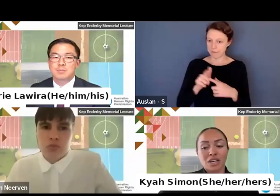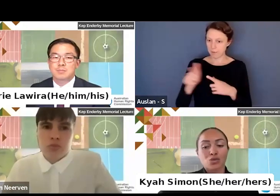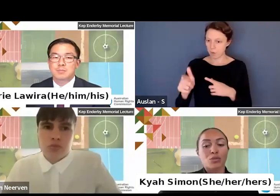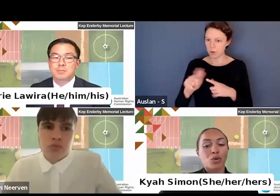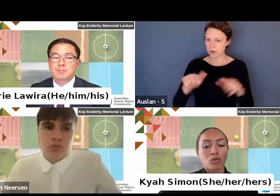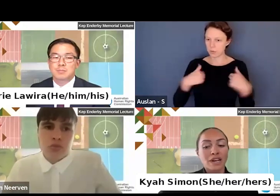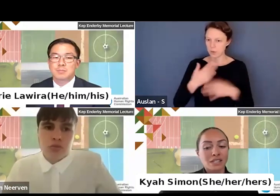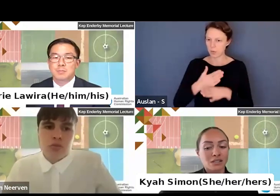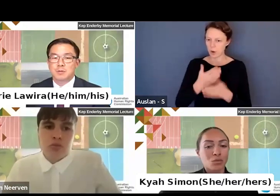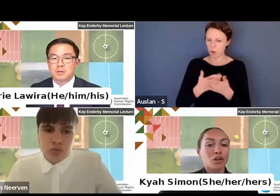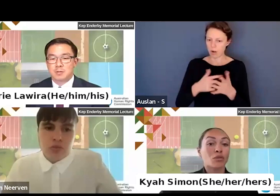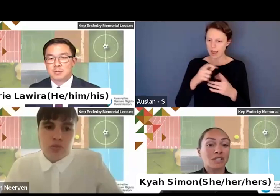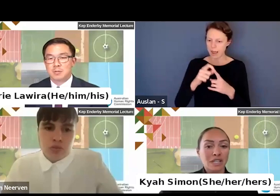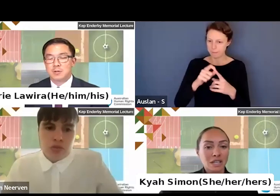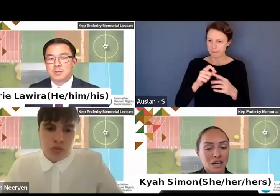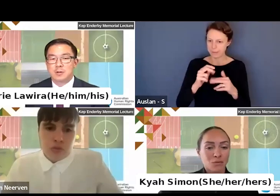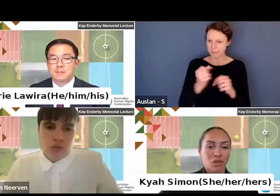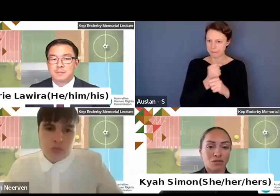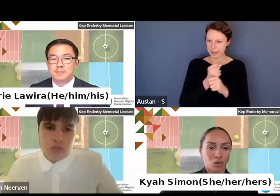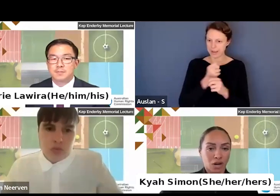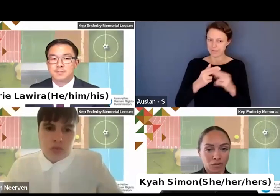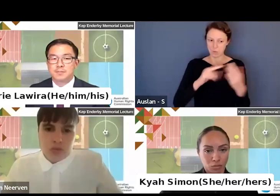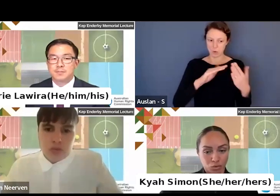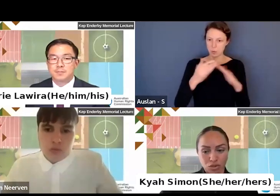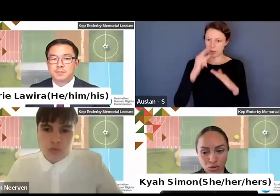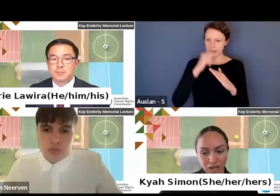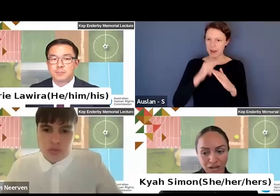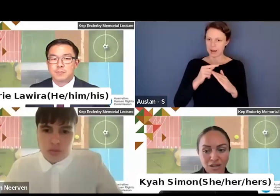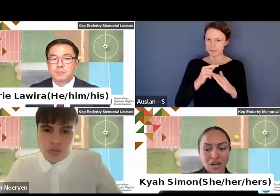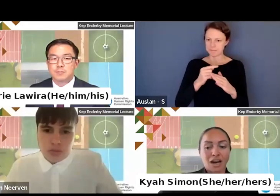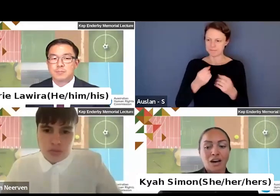to report racism anonymously so they feel comfortable to do that